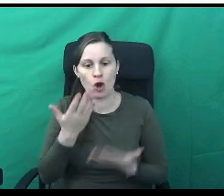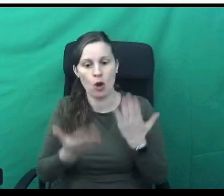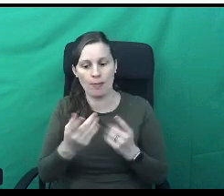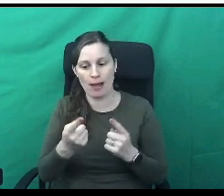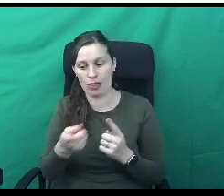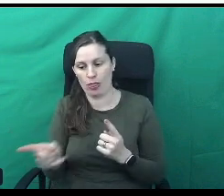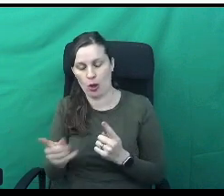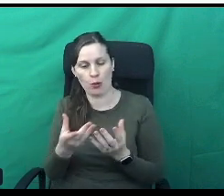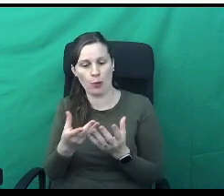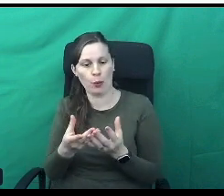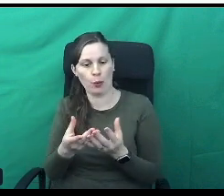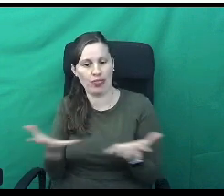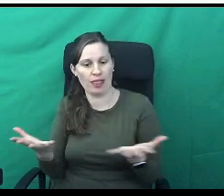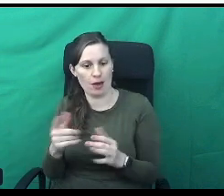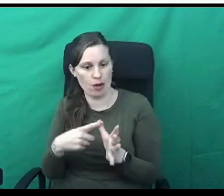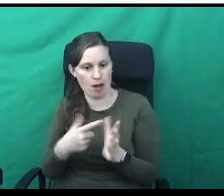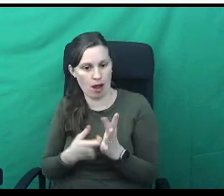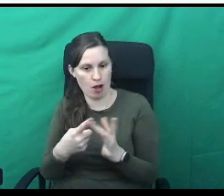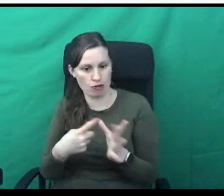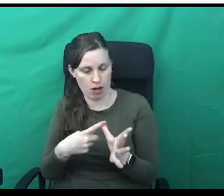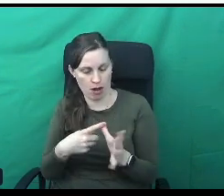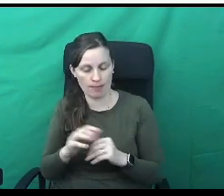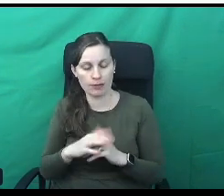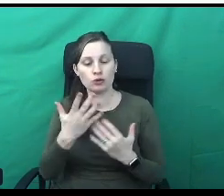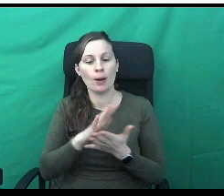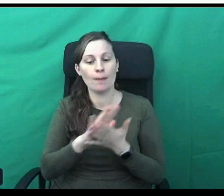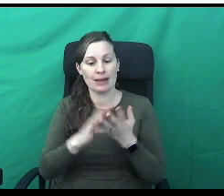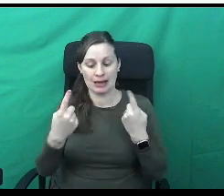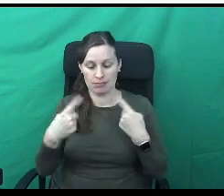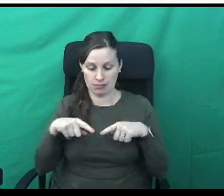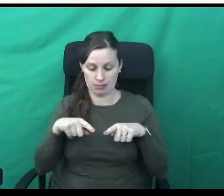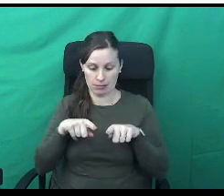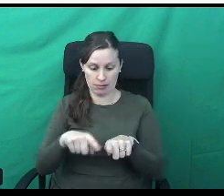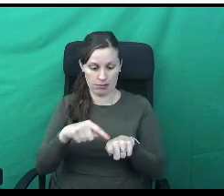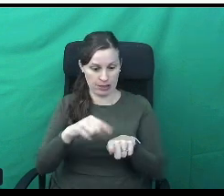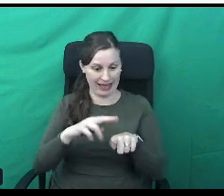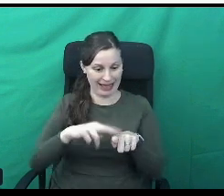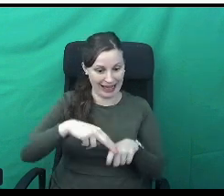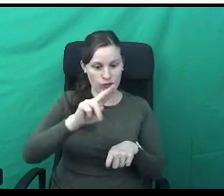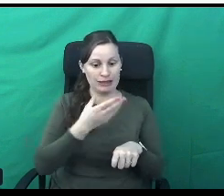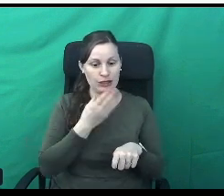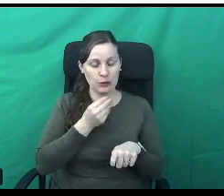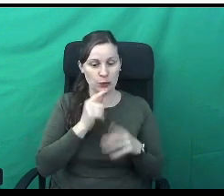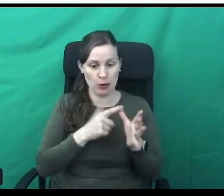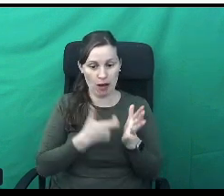So there is a correlation between the increased use of Aria and more errors.